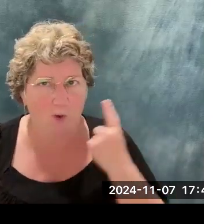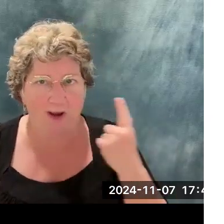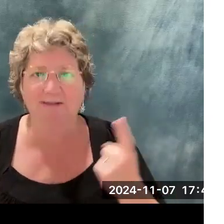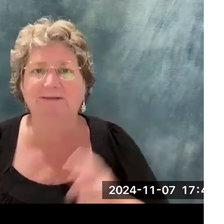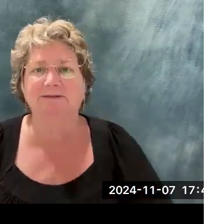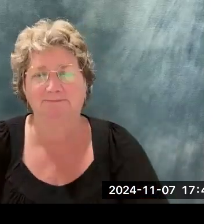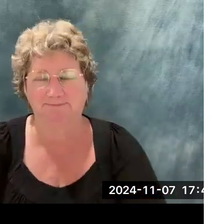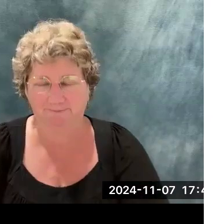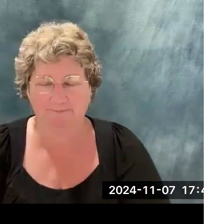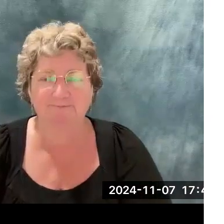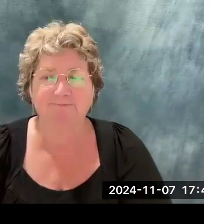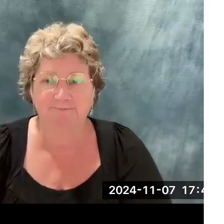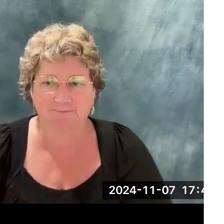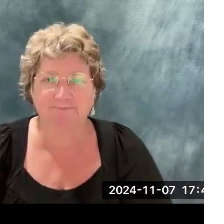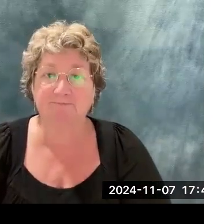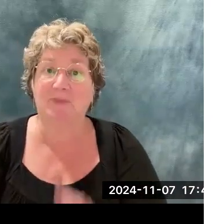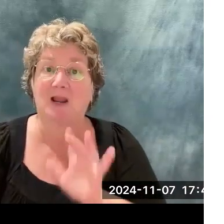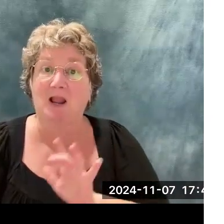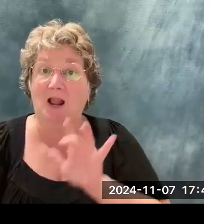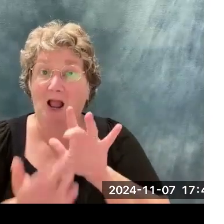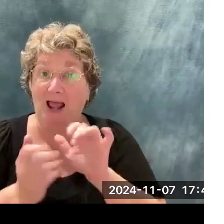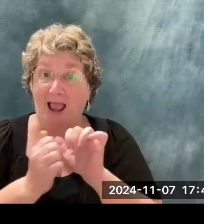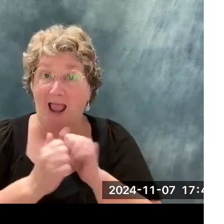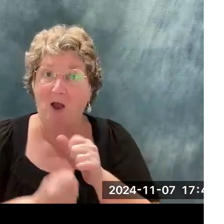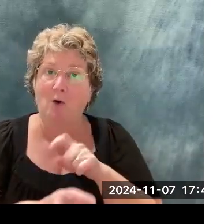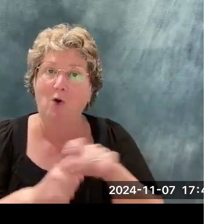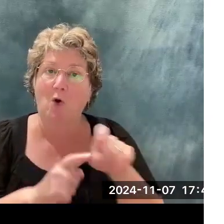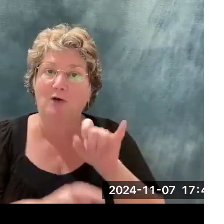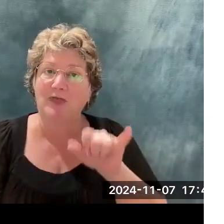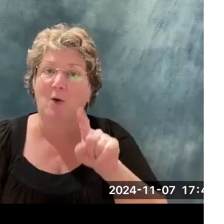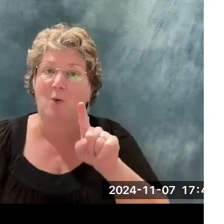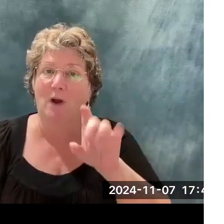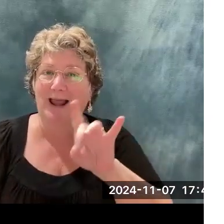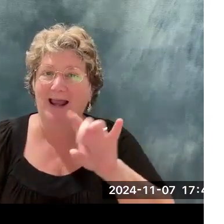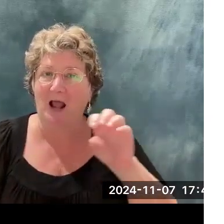It may be contacted by calling this 1-800 number that you're seeing here on screen or